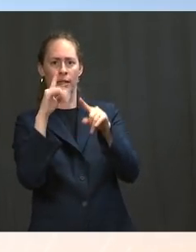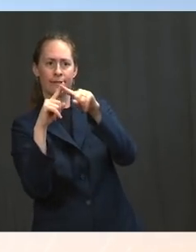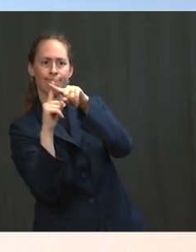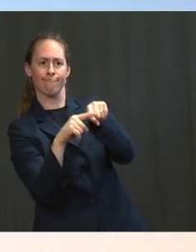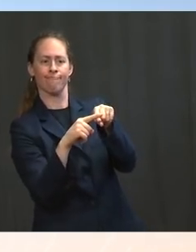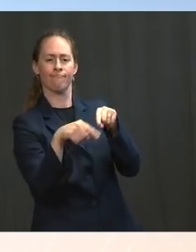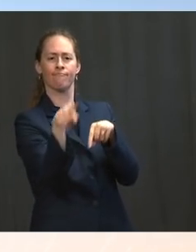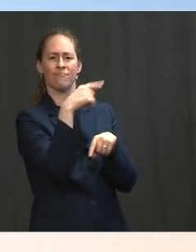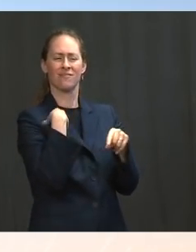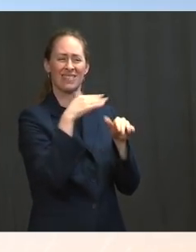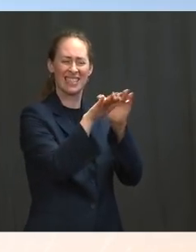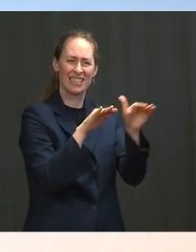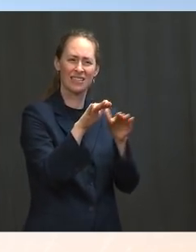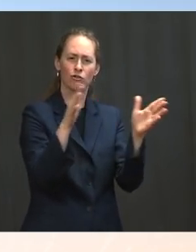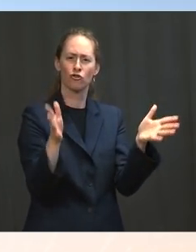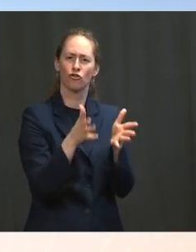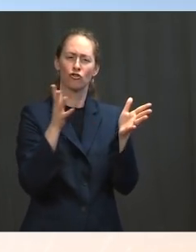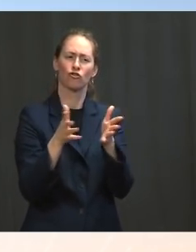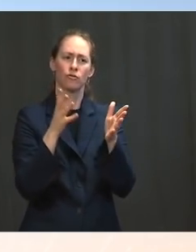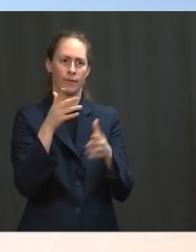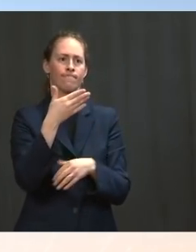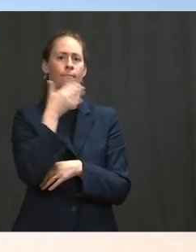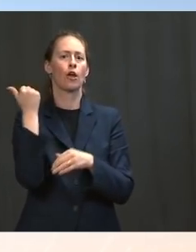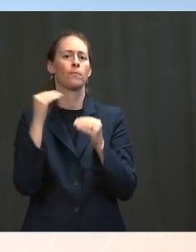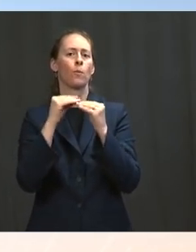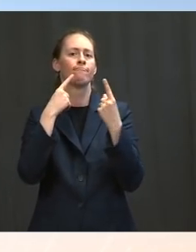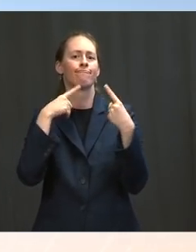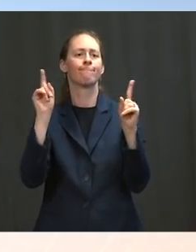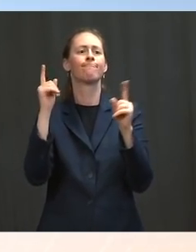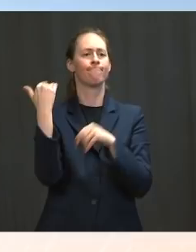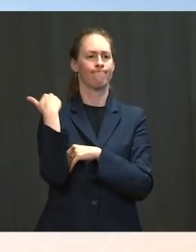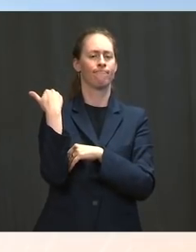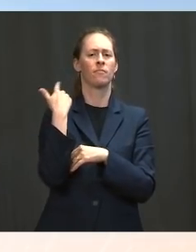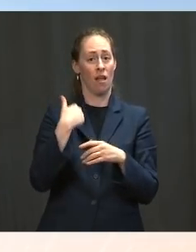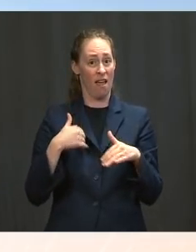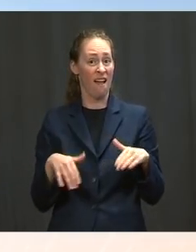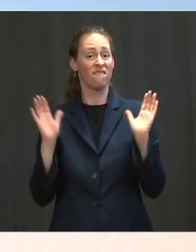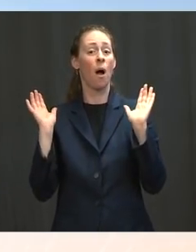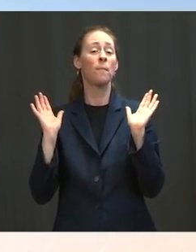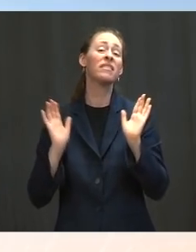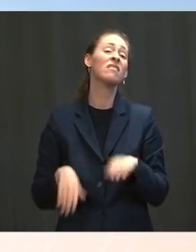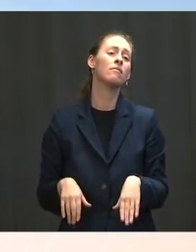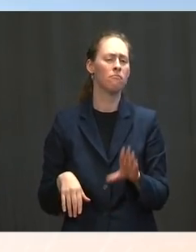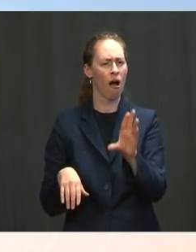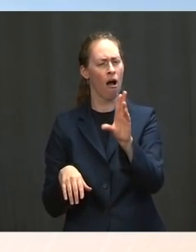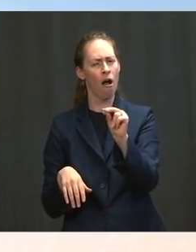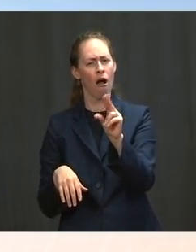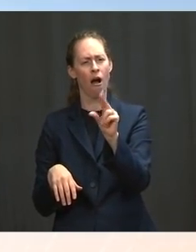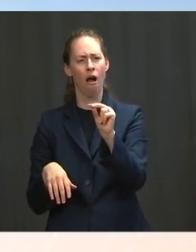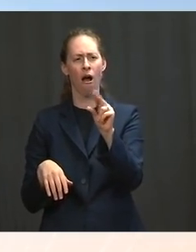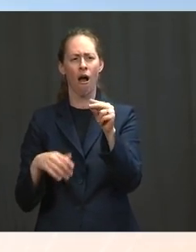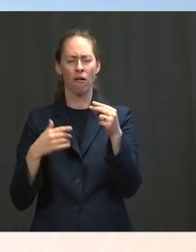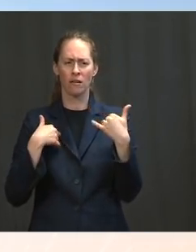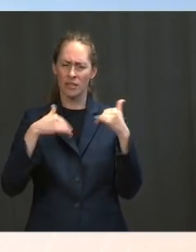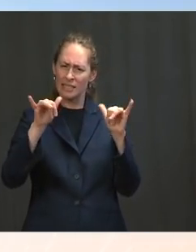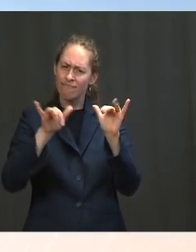there has been success in the past. You know, you don't just give up just because you haven't reached every single person. We're going to continue to apply where we --